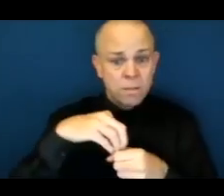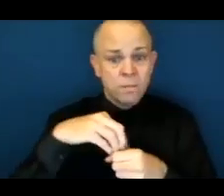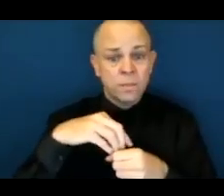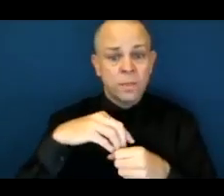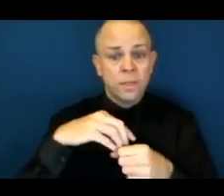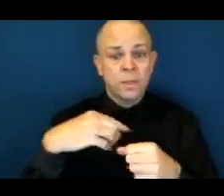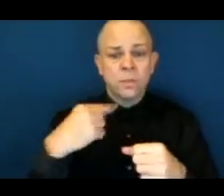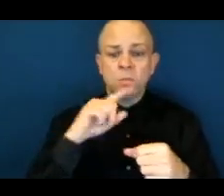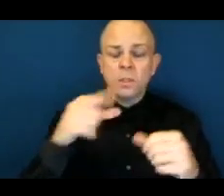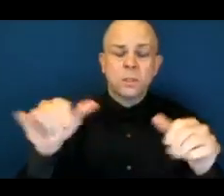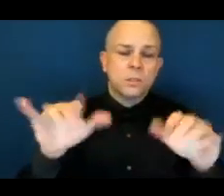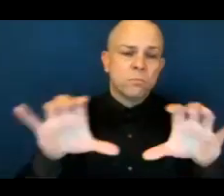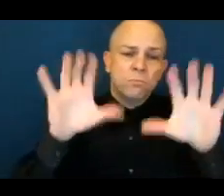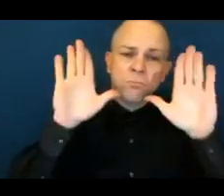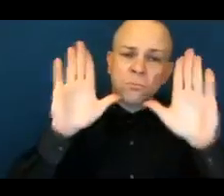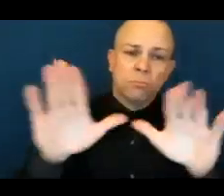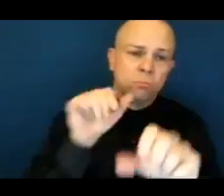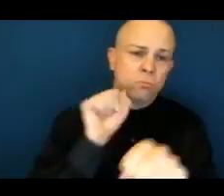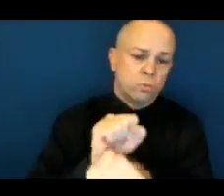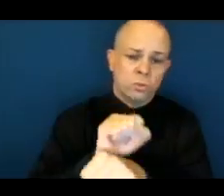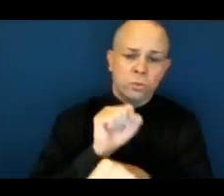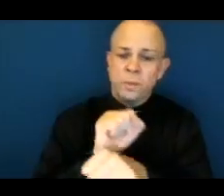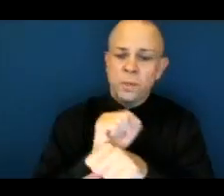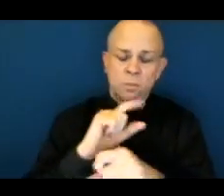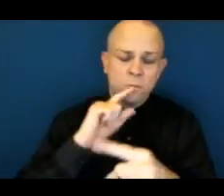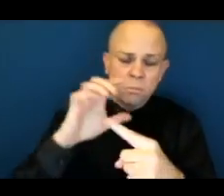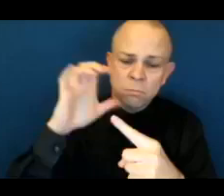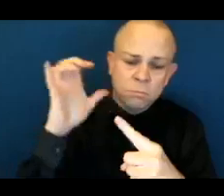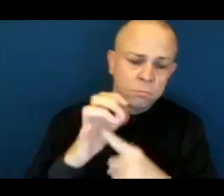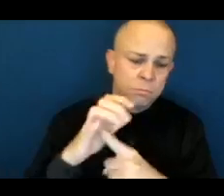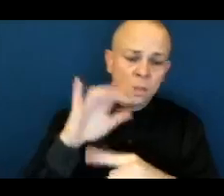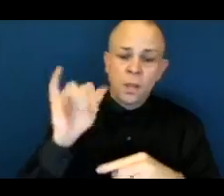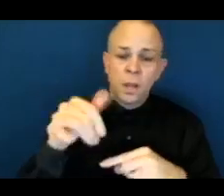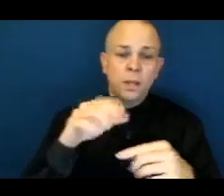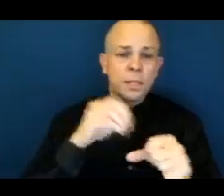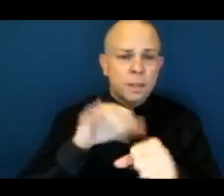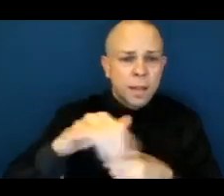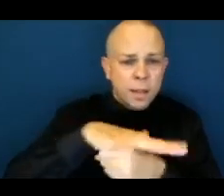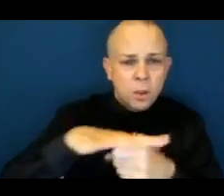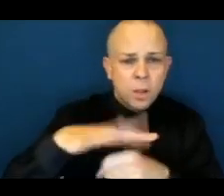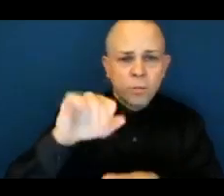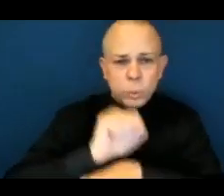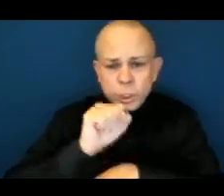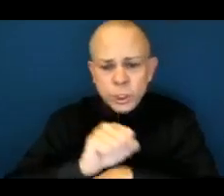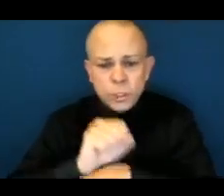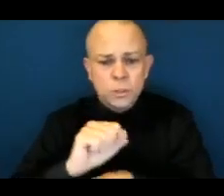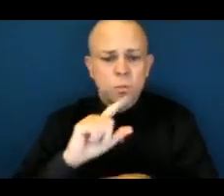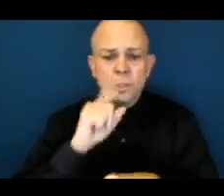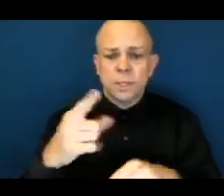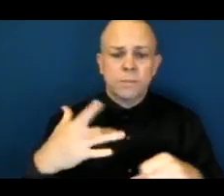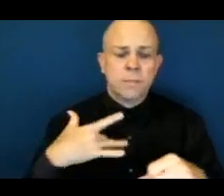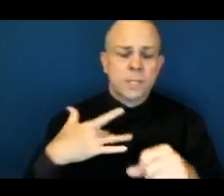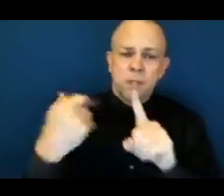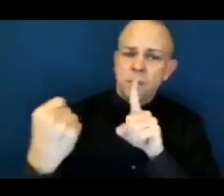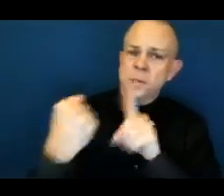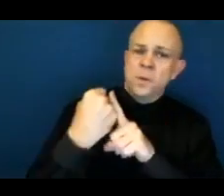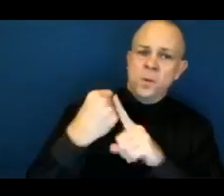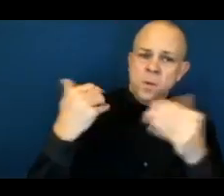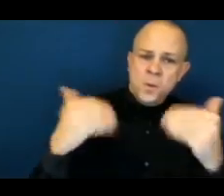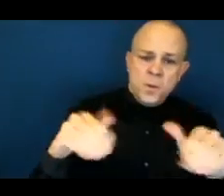on this landscape and with the communities that are most affected by it and i really want to thank Alan and his entire team